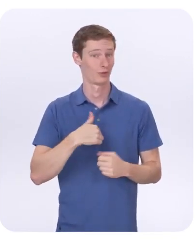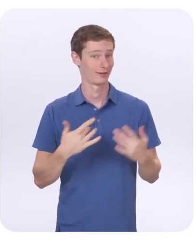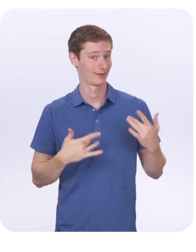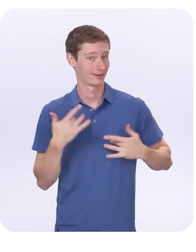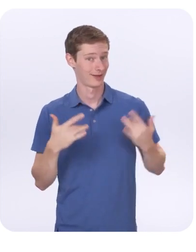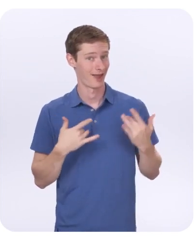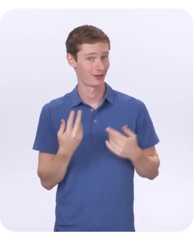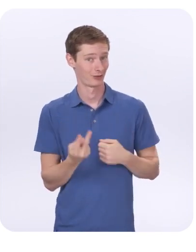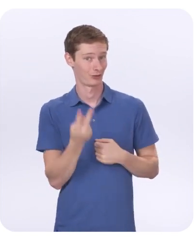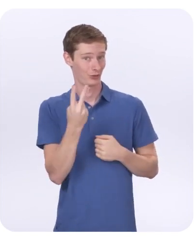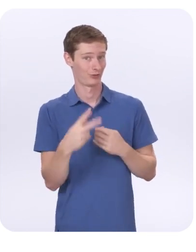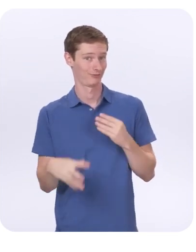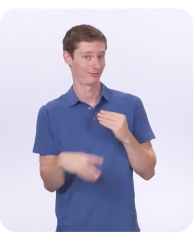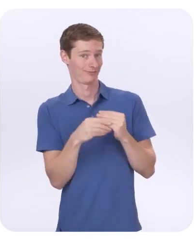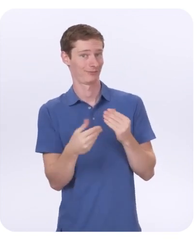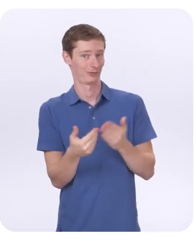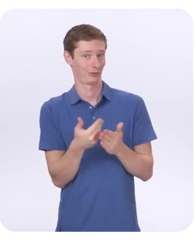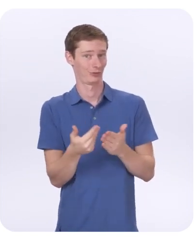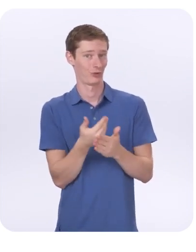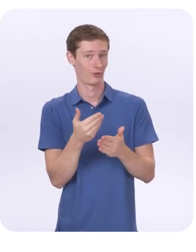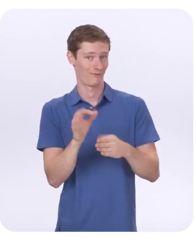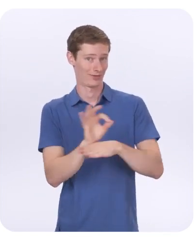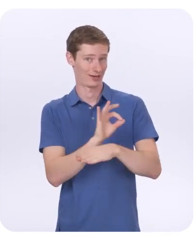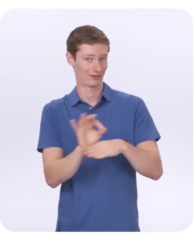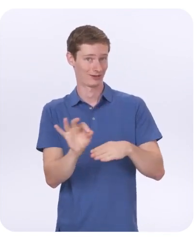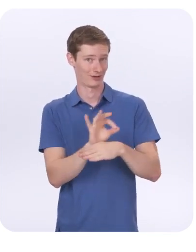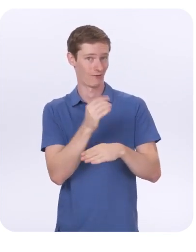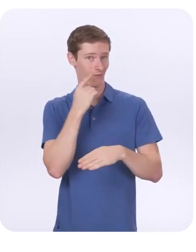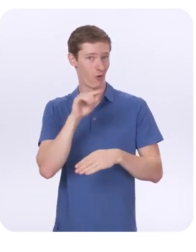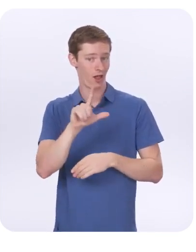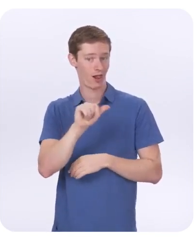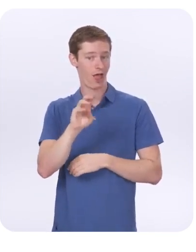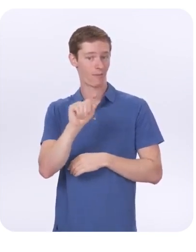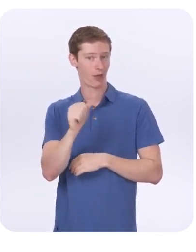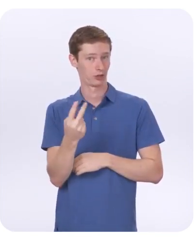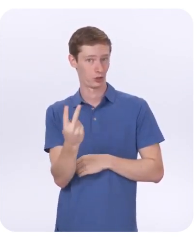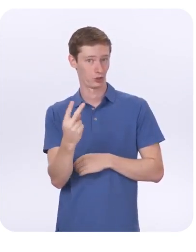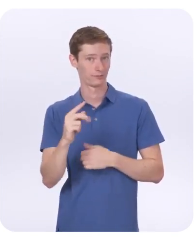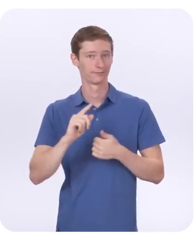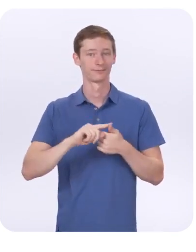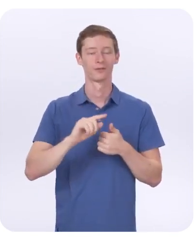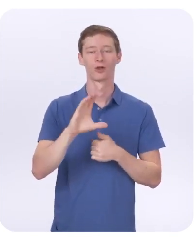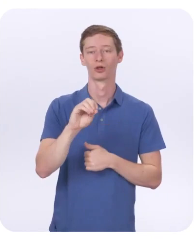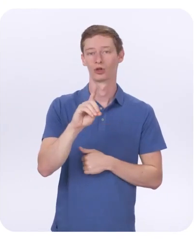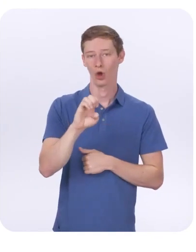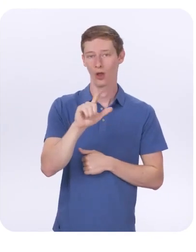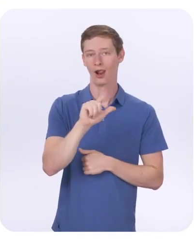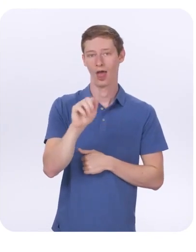The first one is long context support, allowing to use context from many different files